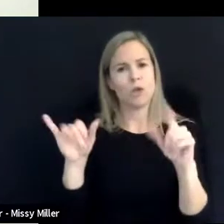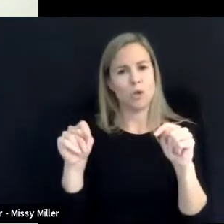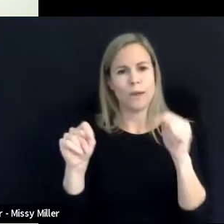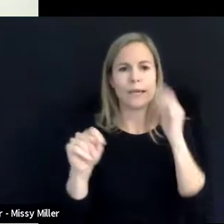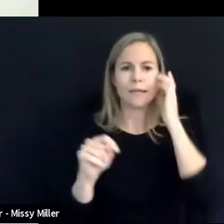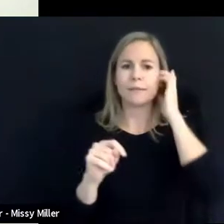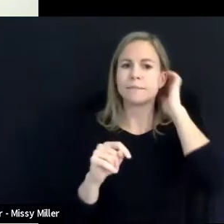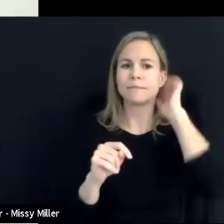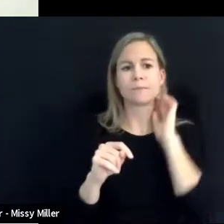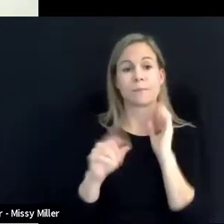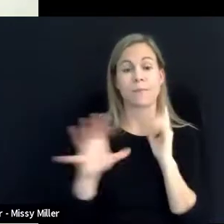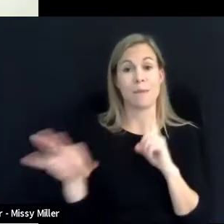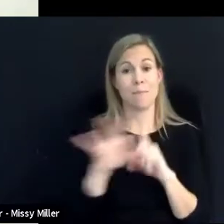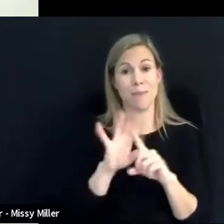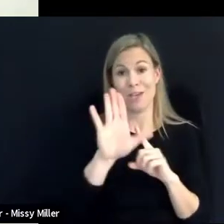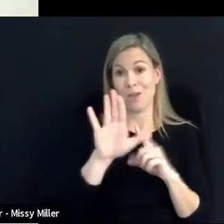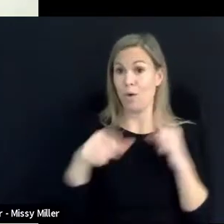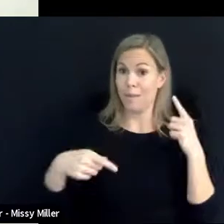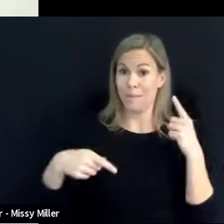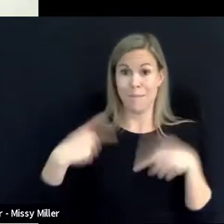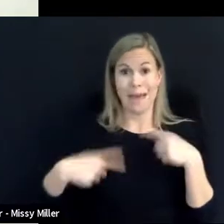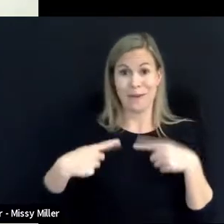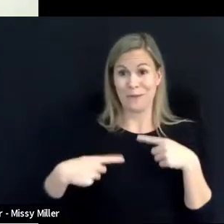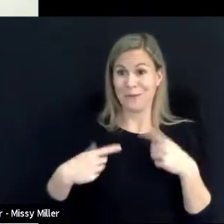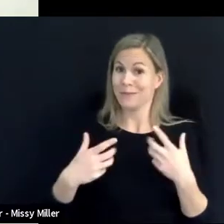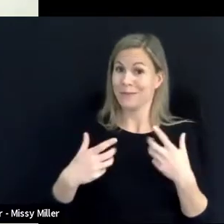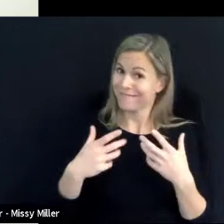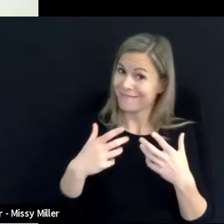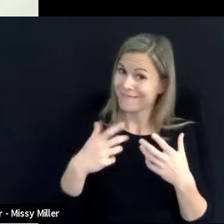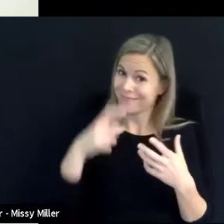Choose your battles wisely. There's some things are not worth fighting over.